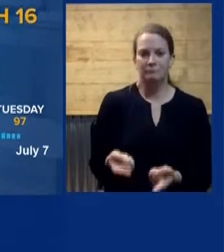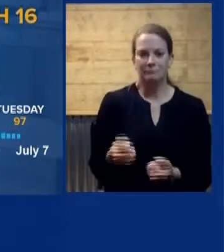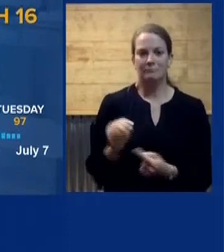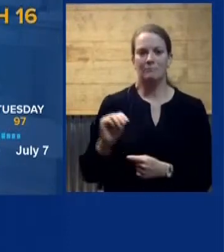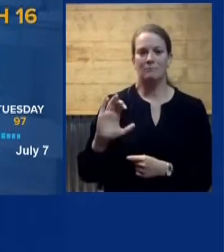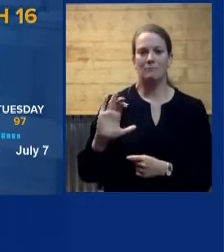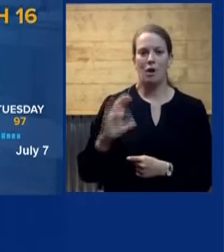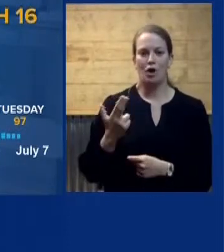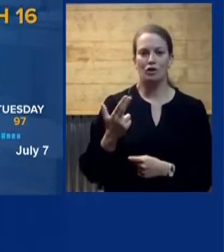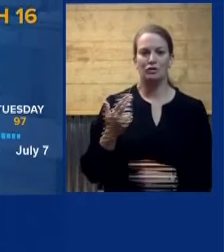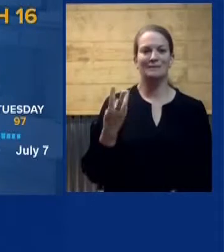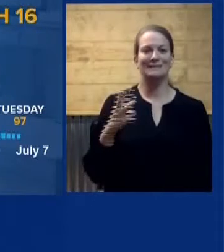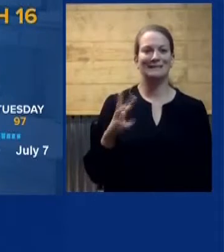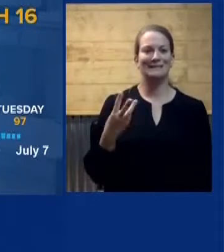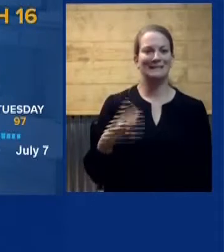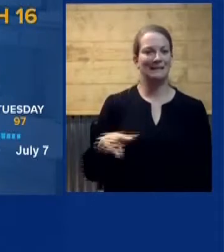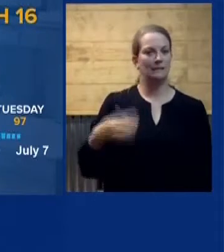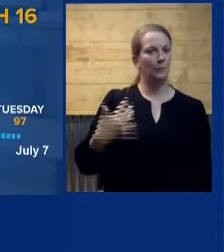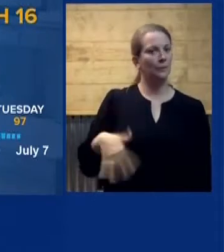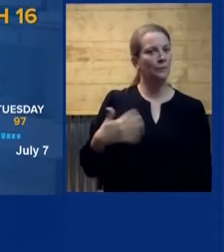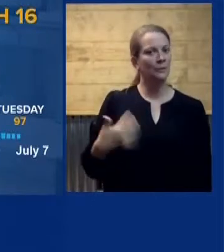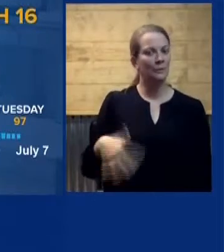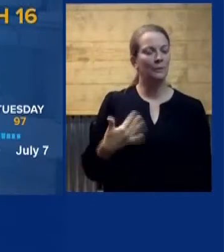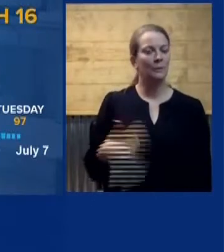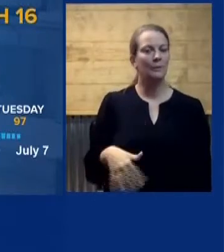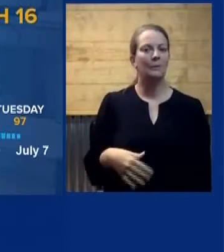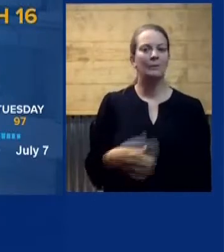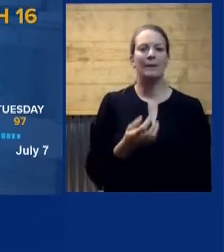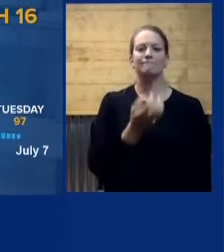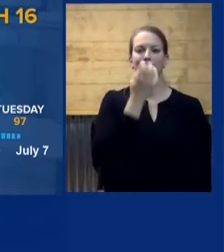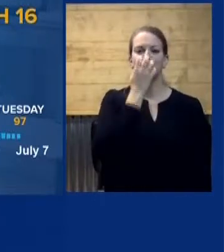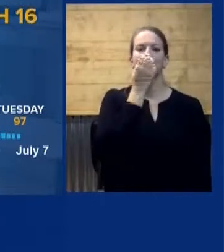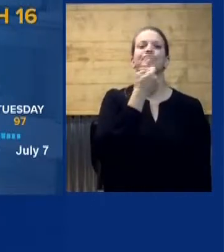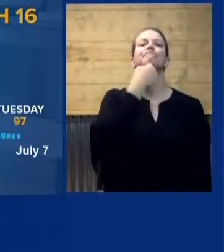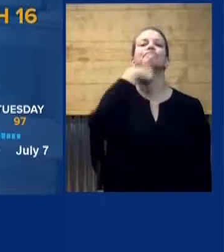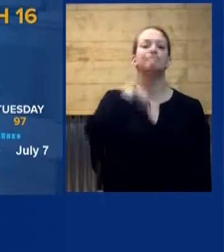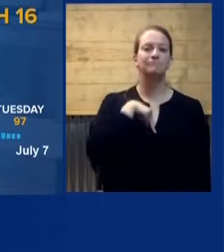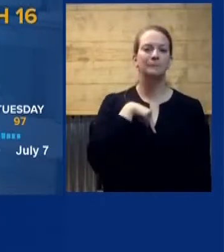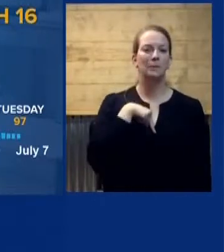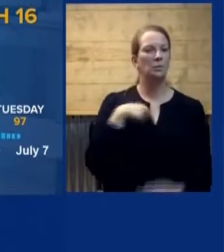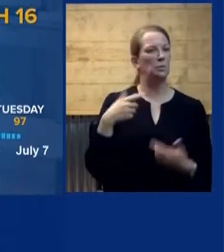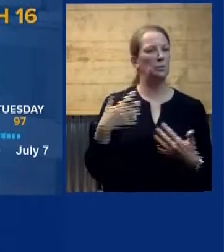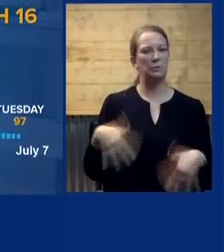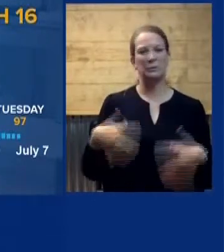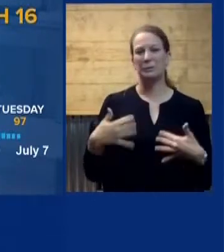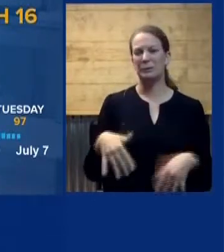I Y I